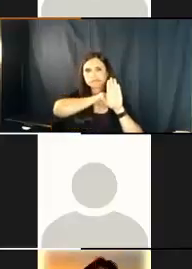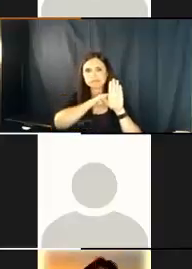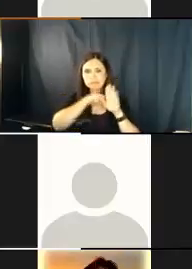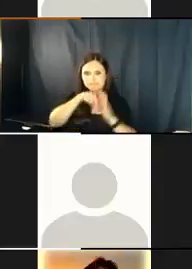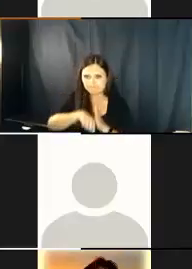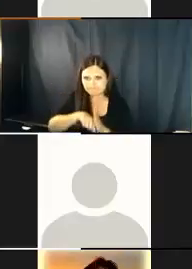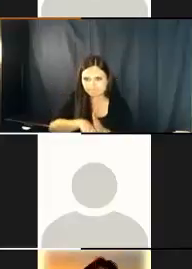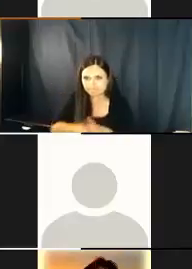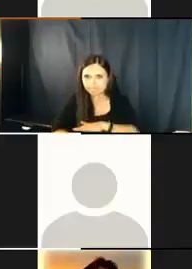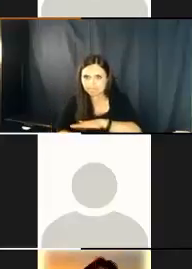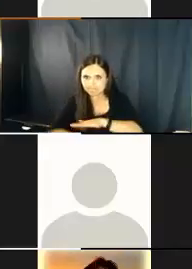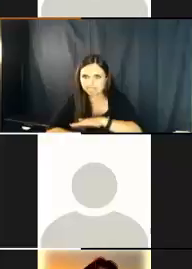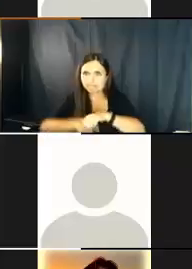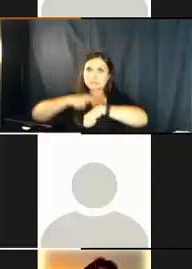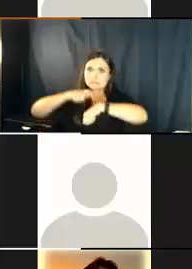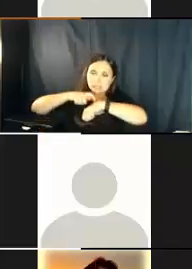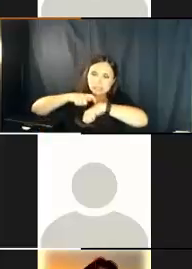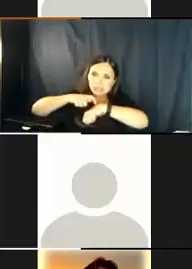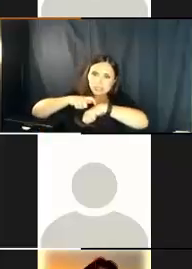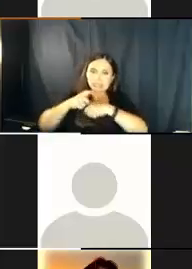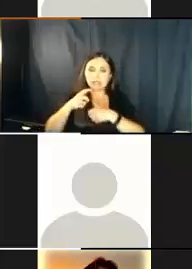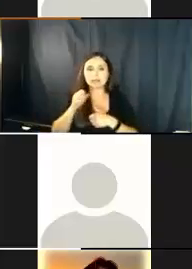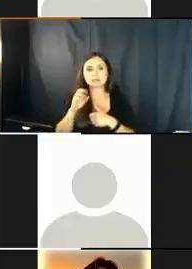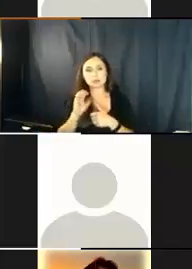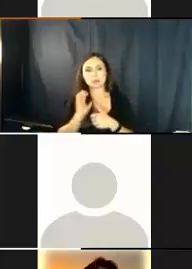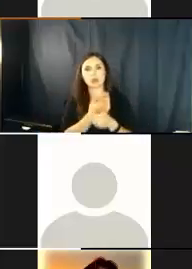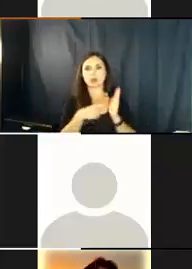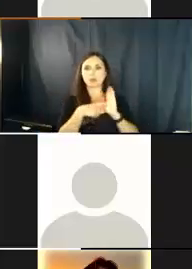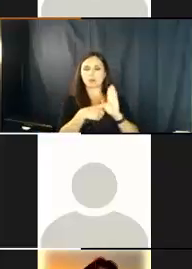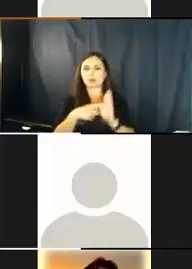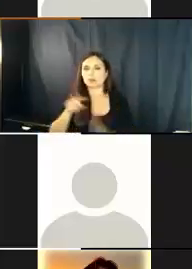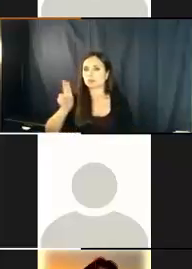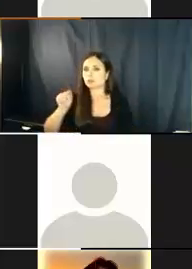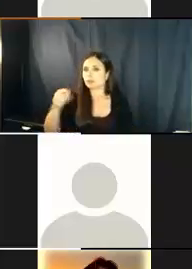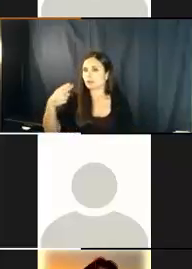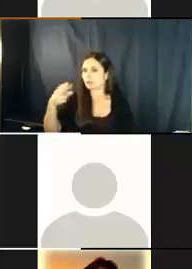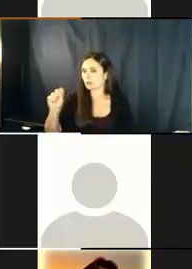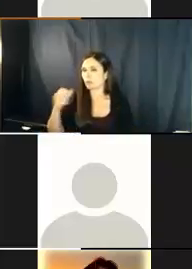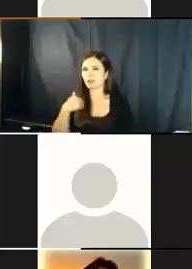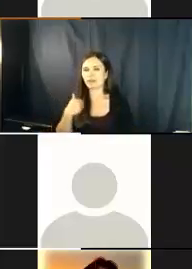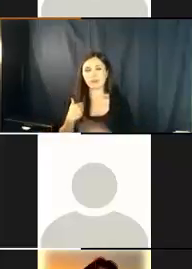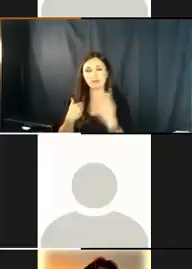so our model at UT High School is we have four kind of department heads or learning